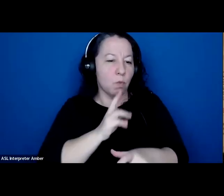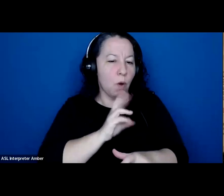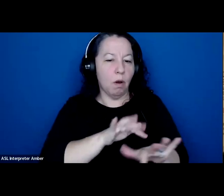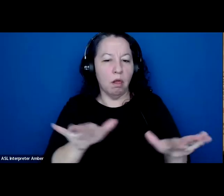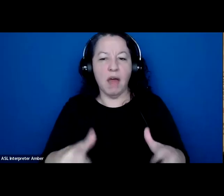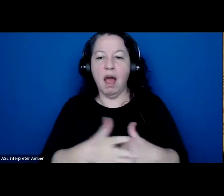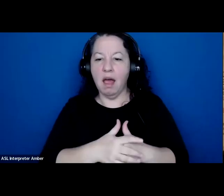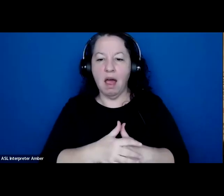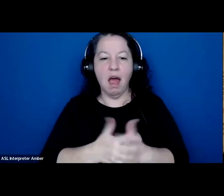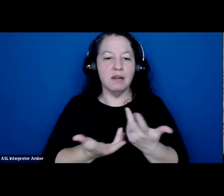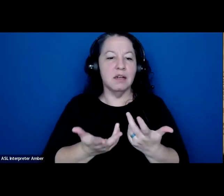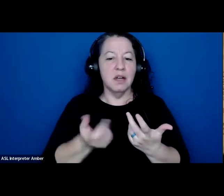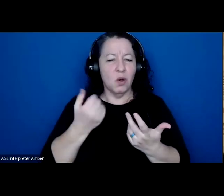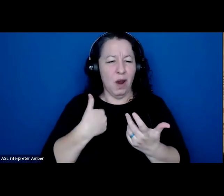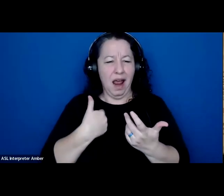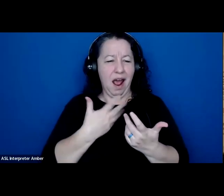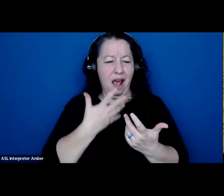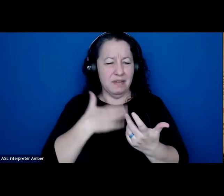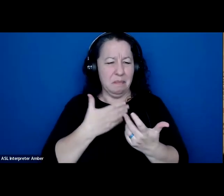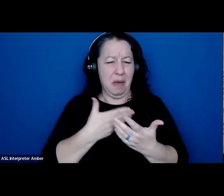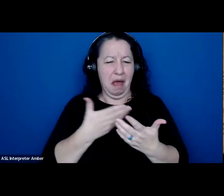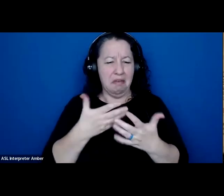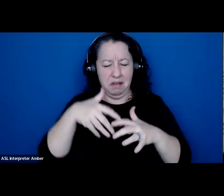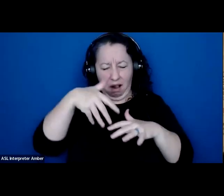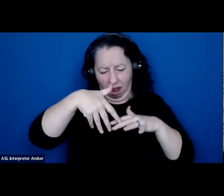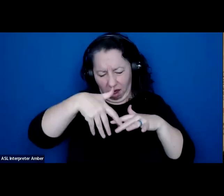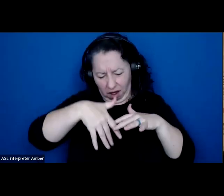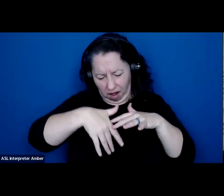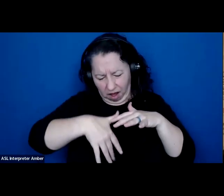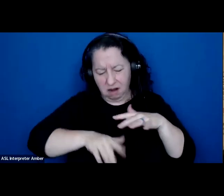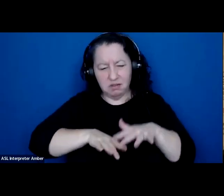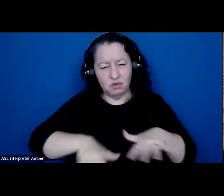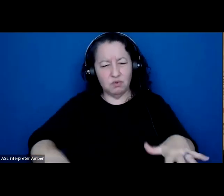seeping into the land, flowing into the seas, you know, spreading waterborne illnesses